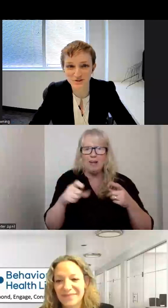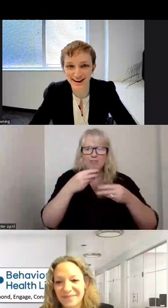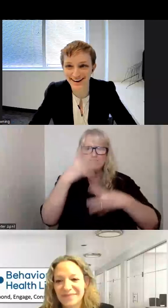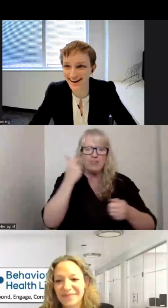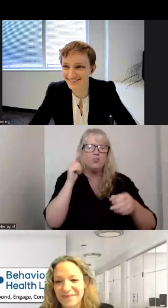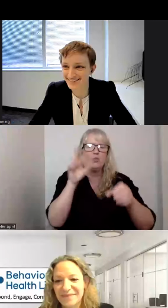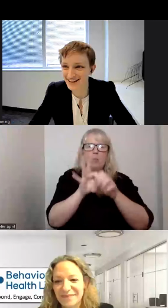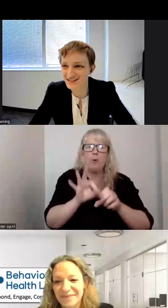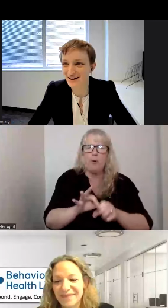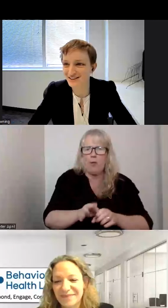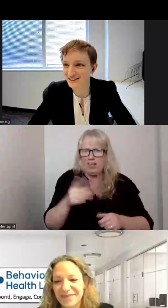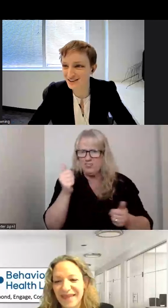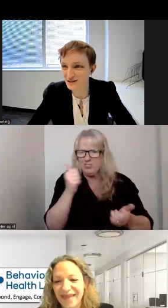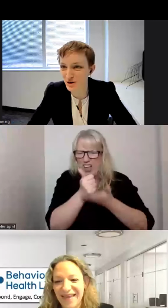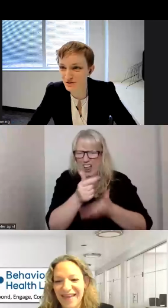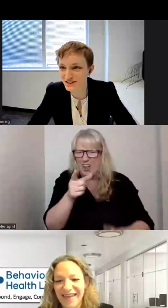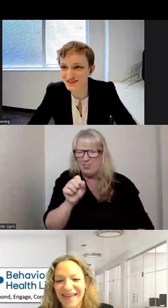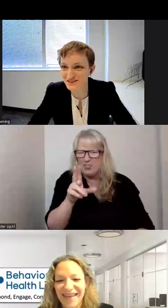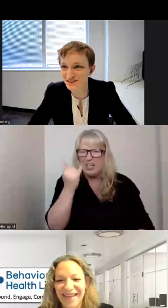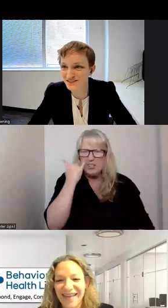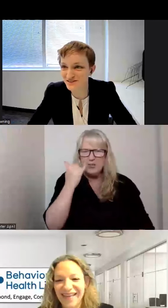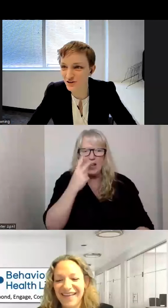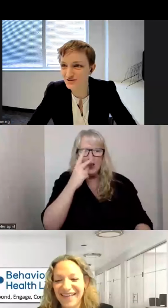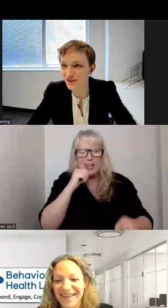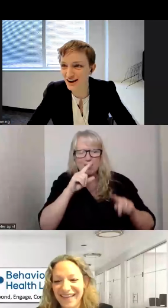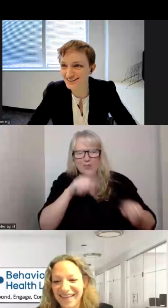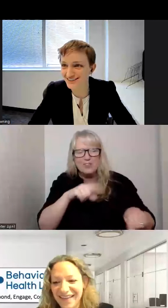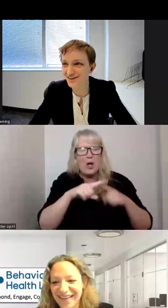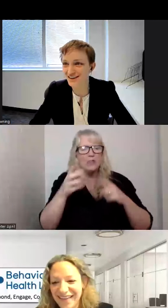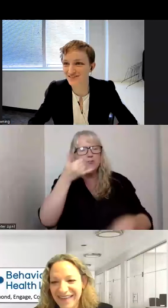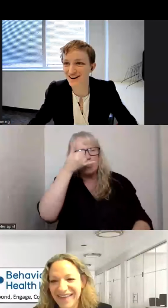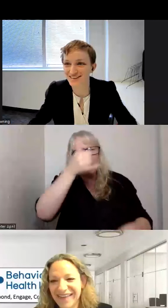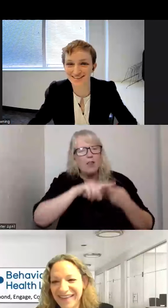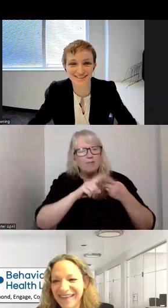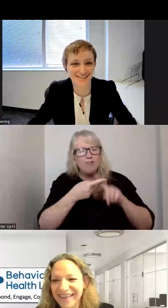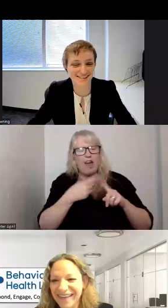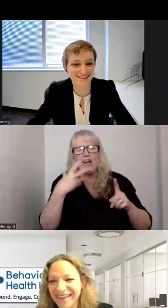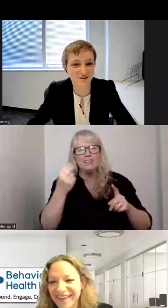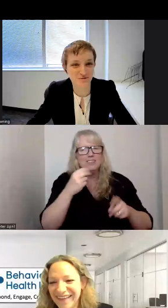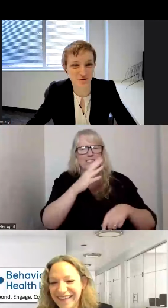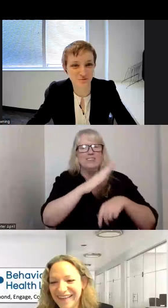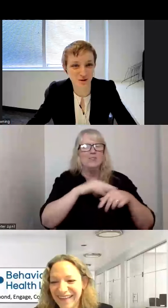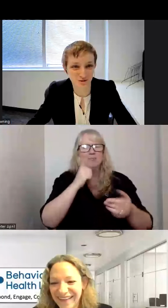SUE OUT. YOU CAN LOOK AT THE RESULTS OR CALL OUT A FRIEND OR BOTH.